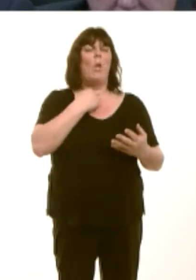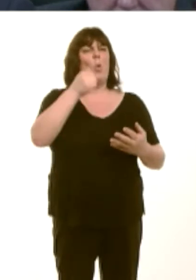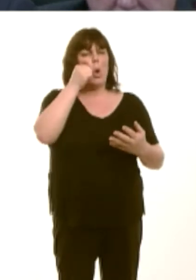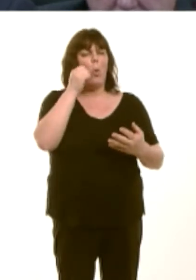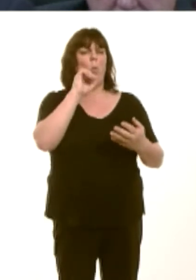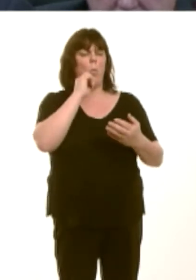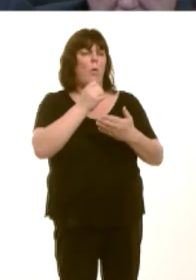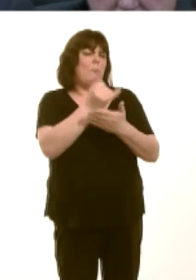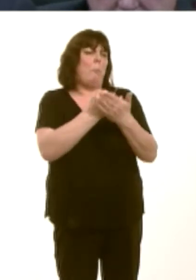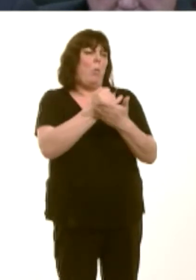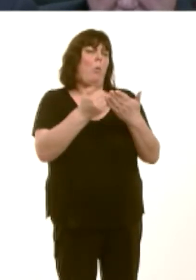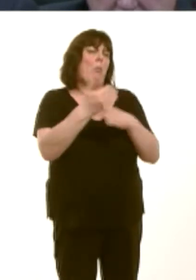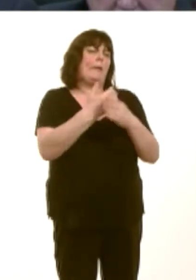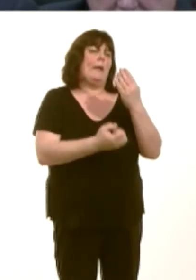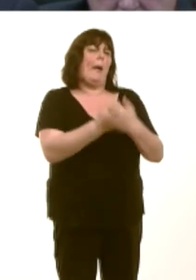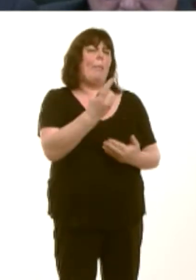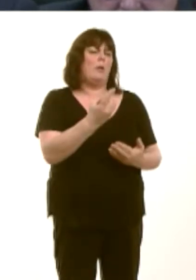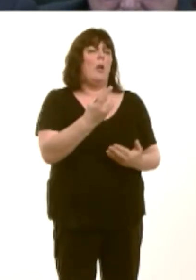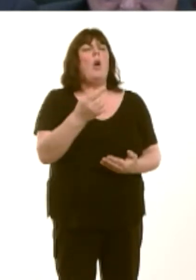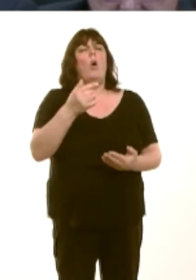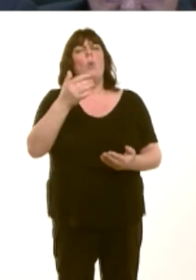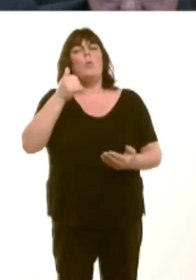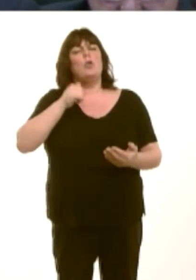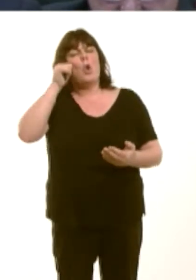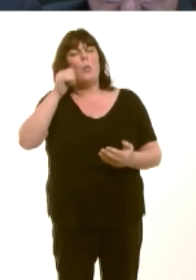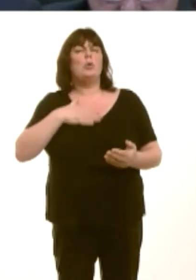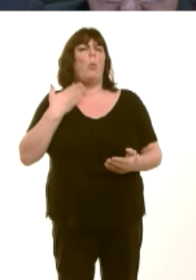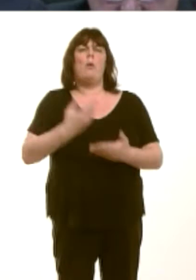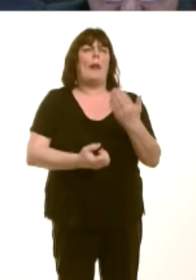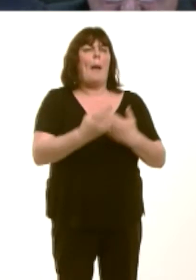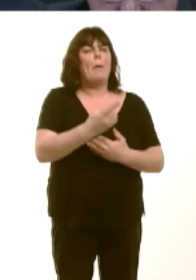None of us want to see that, but regrettably there will always be an element of poor practice.